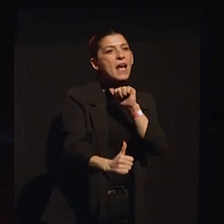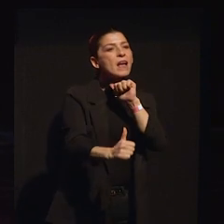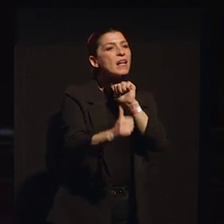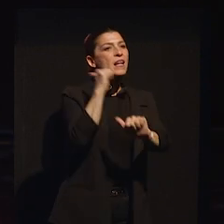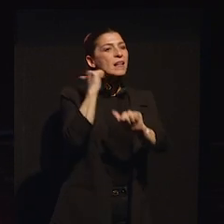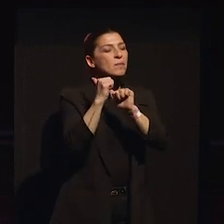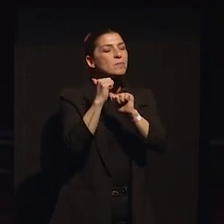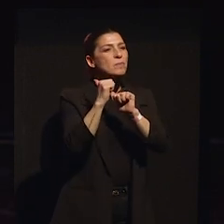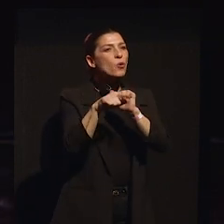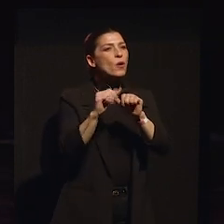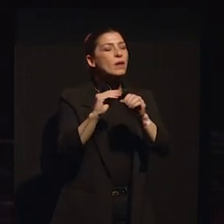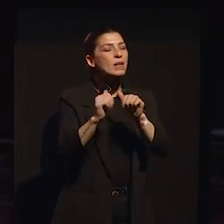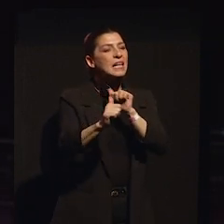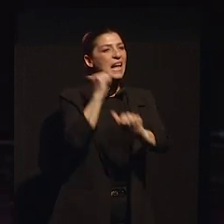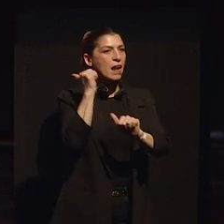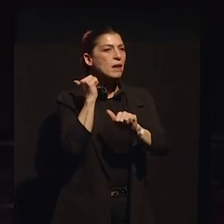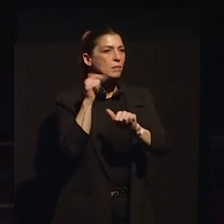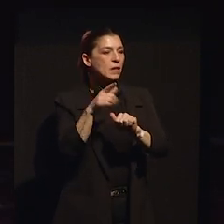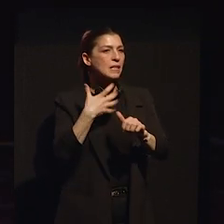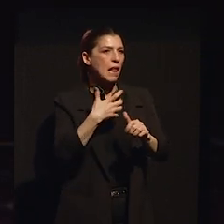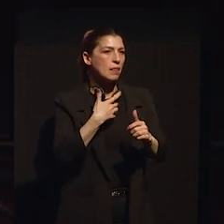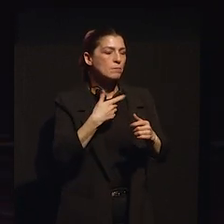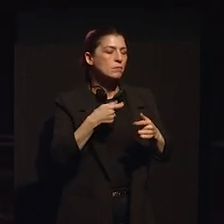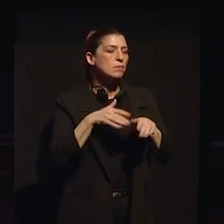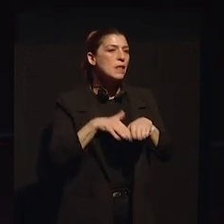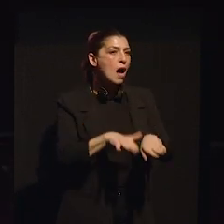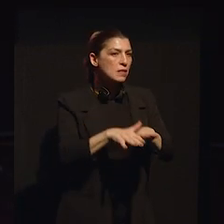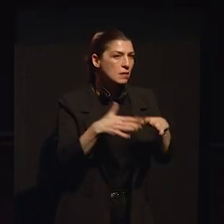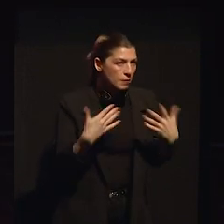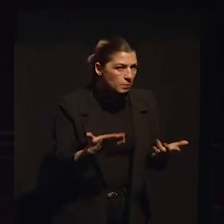After that, I worked as a recycling tailor.